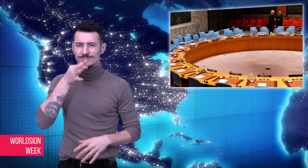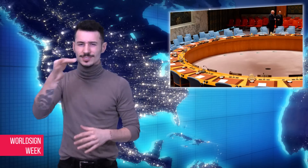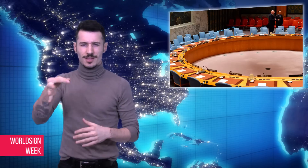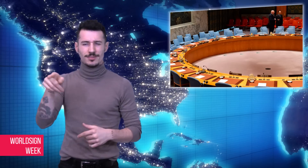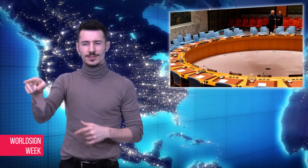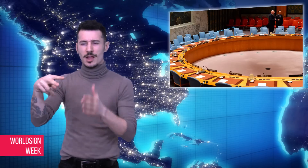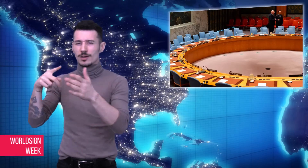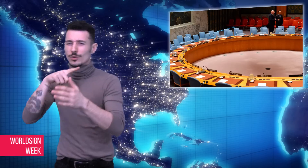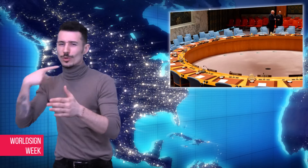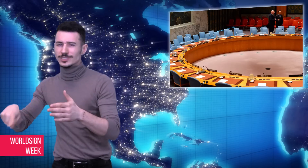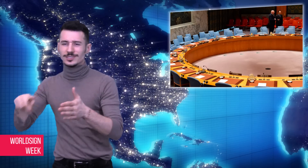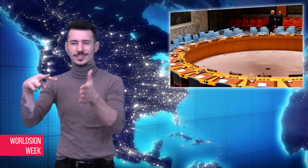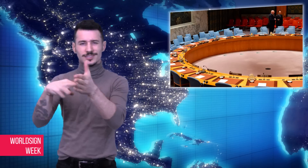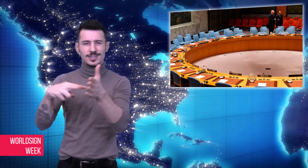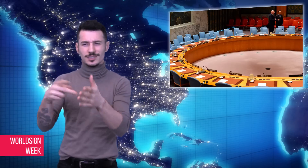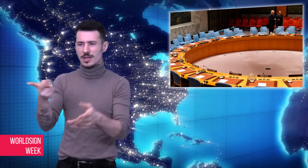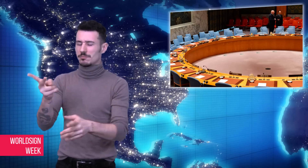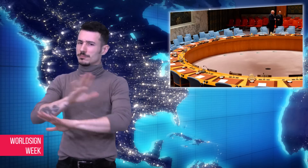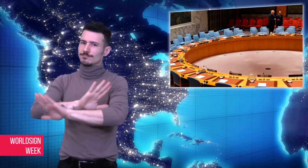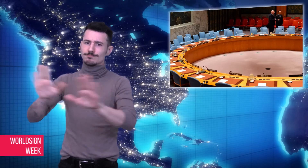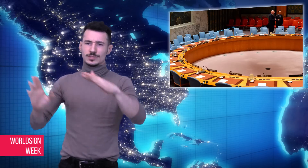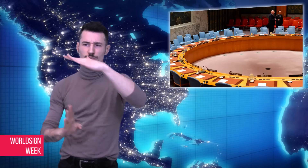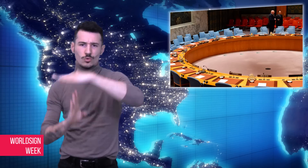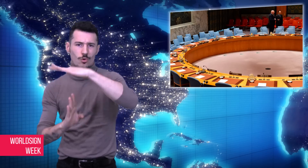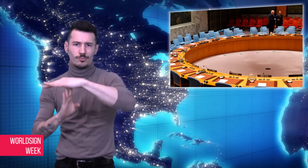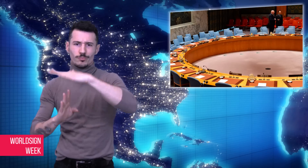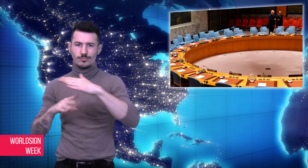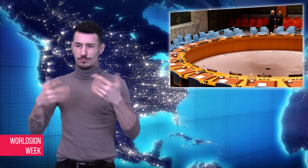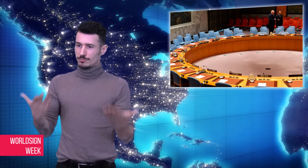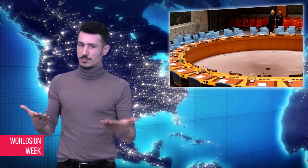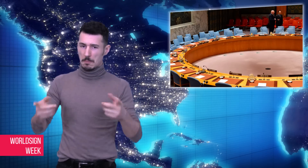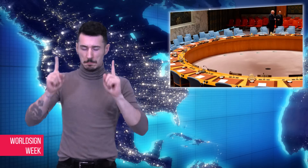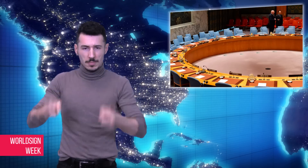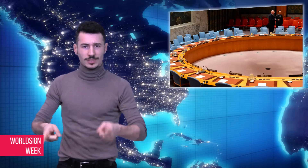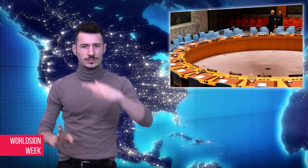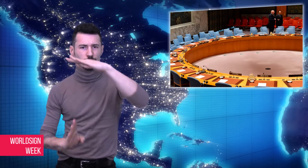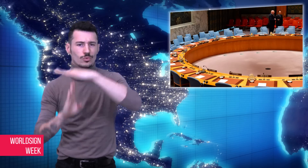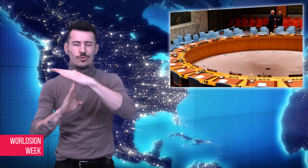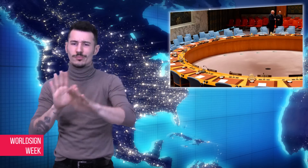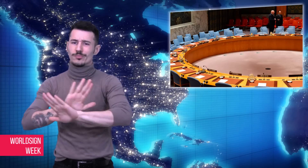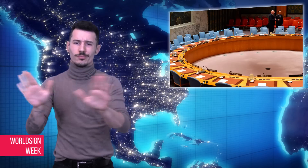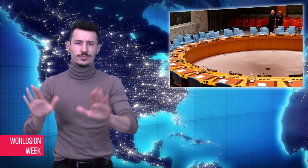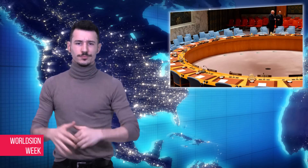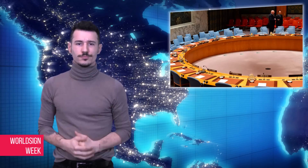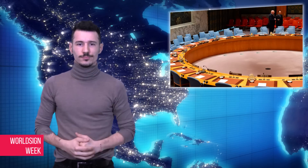this hell on Earth.”